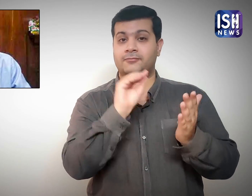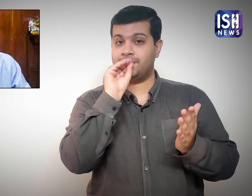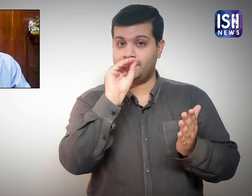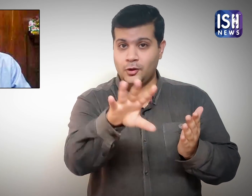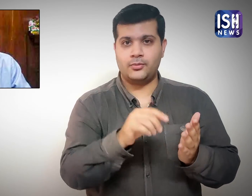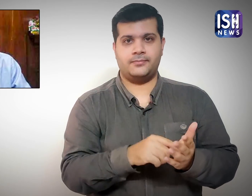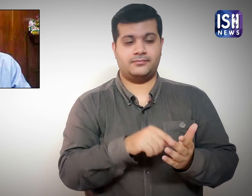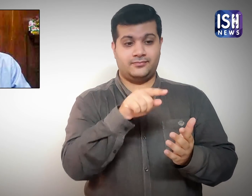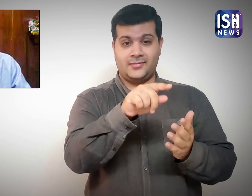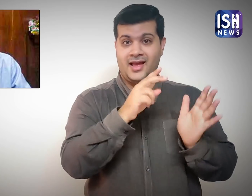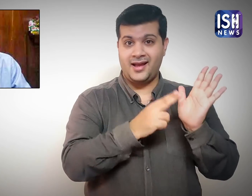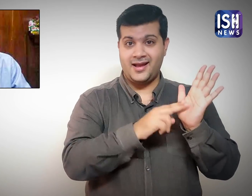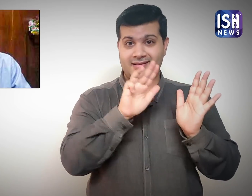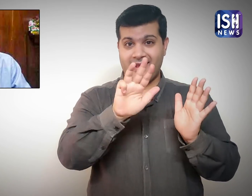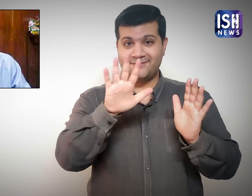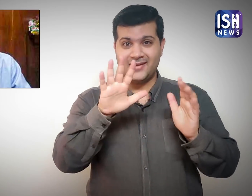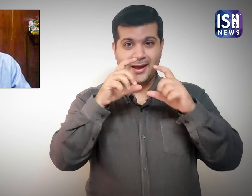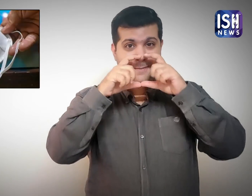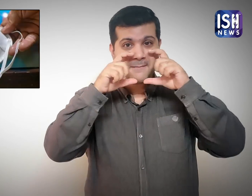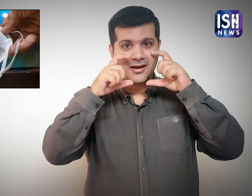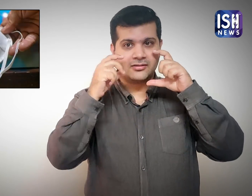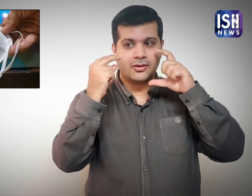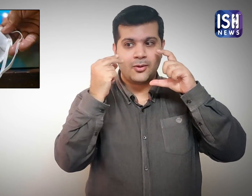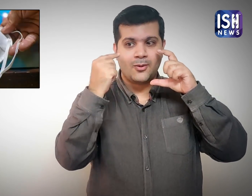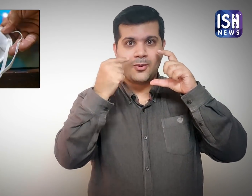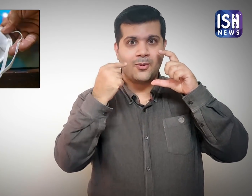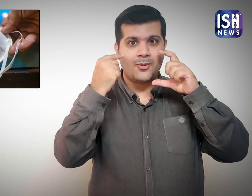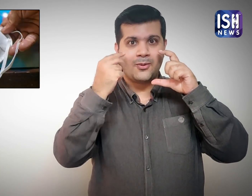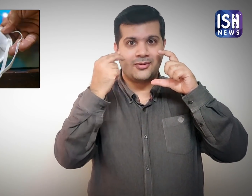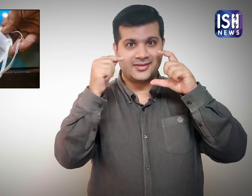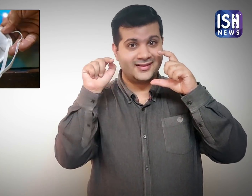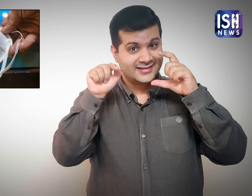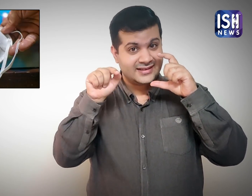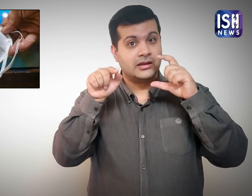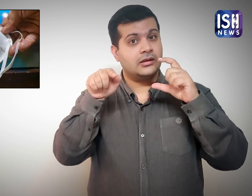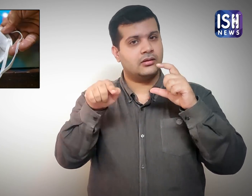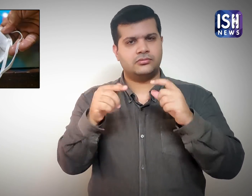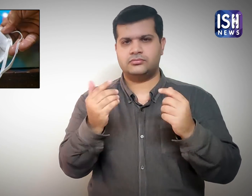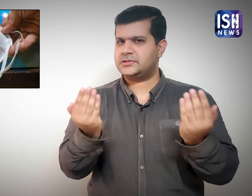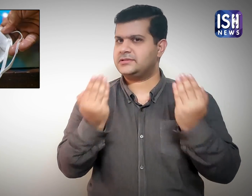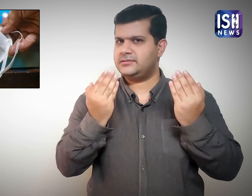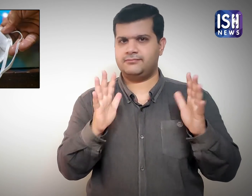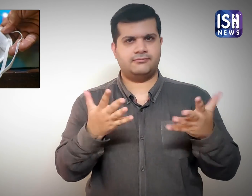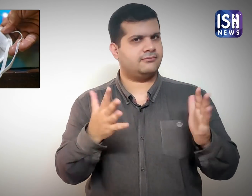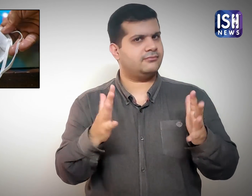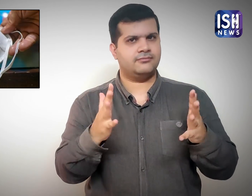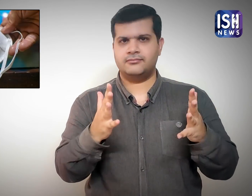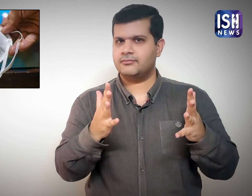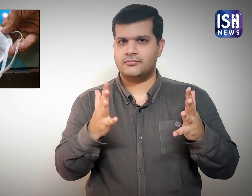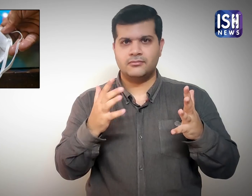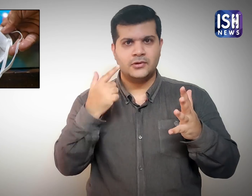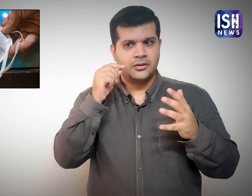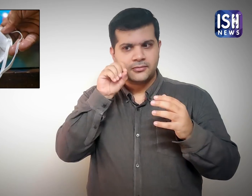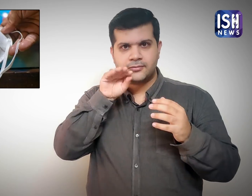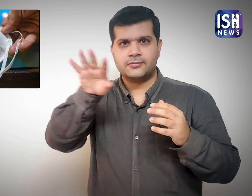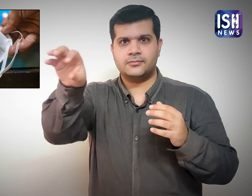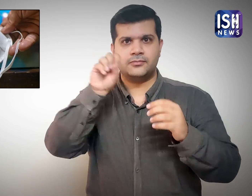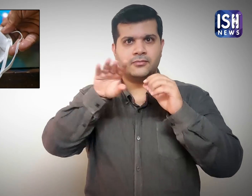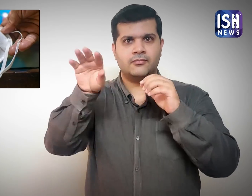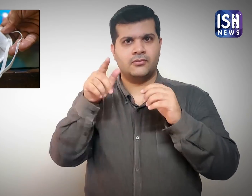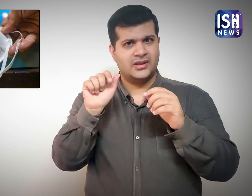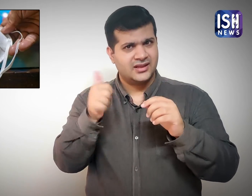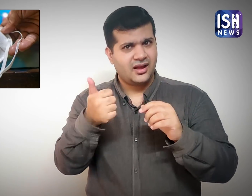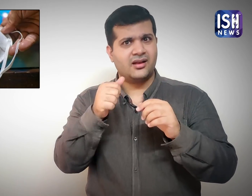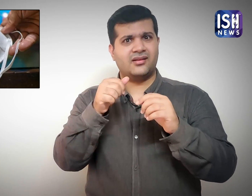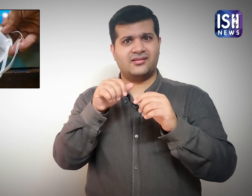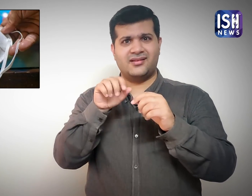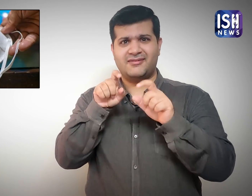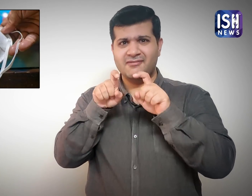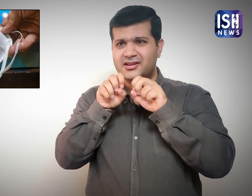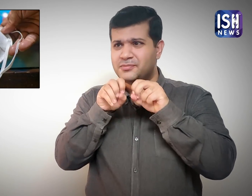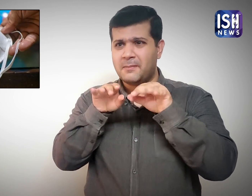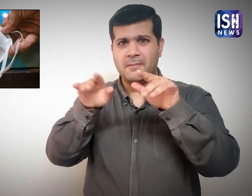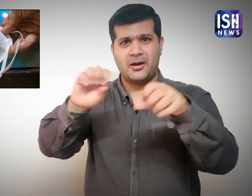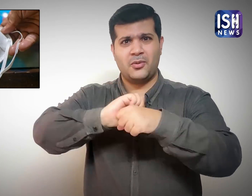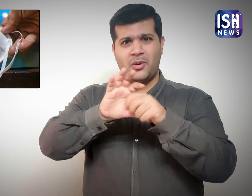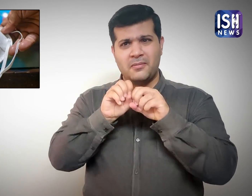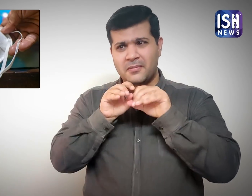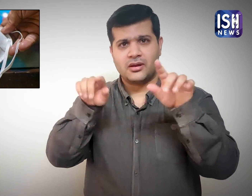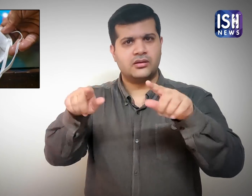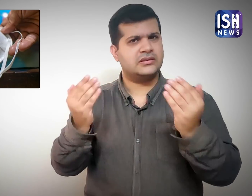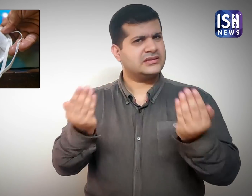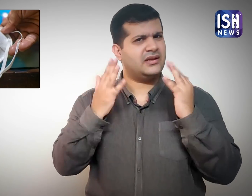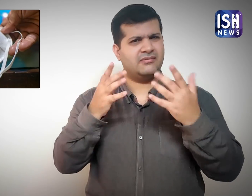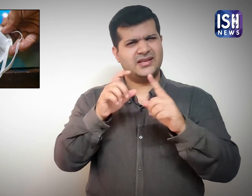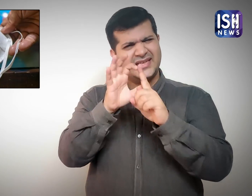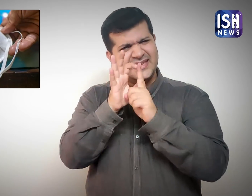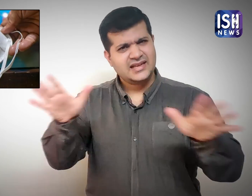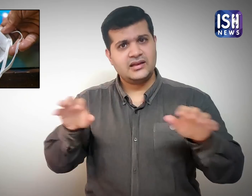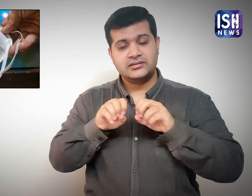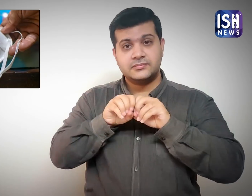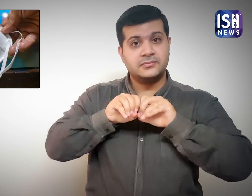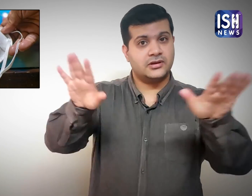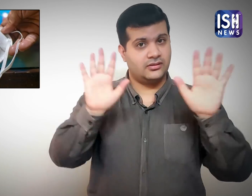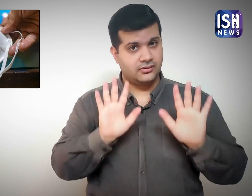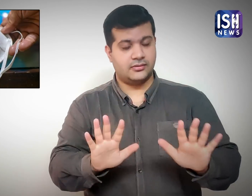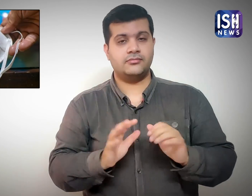"Use of valved N95 masks are not safe and can spread coronavirus"